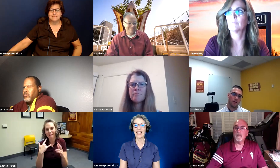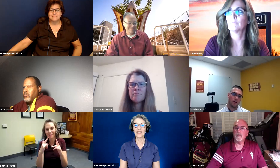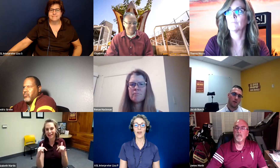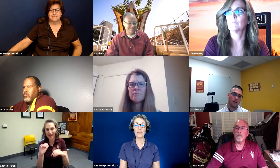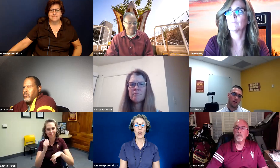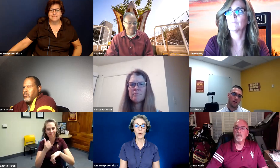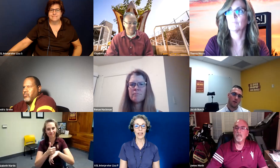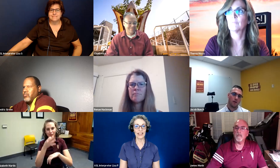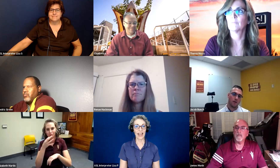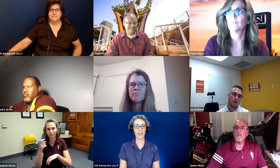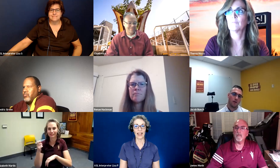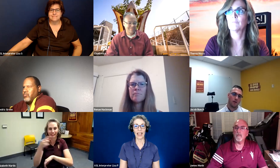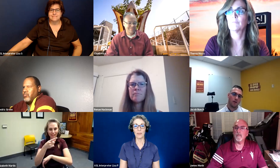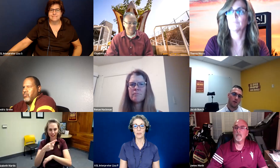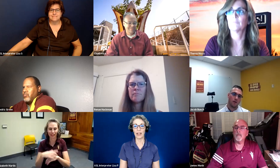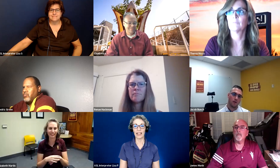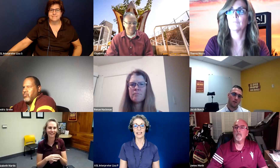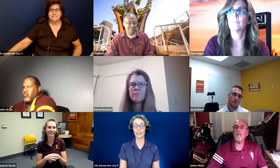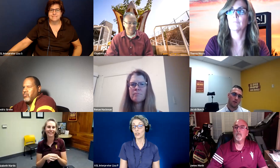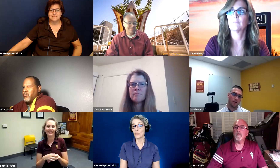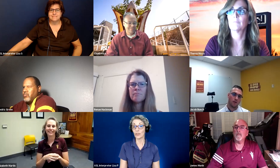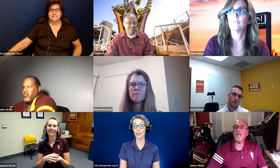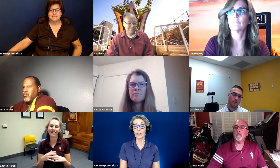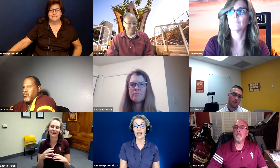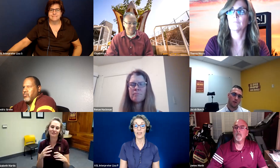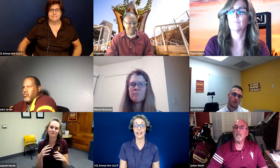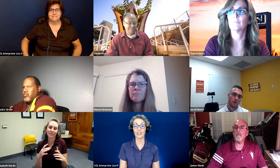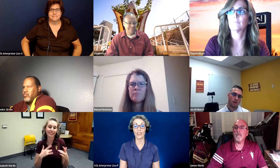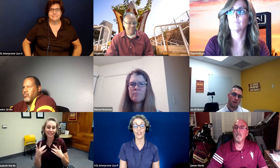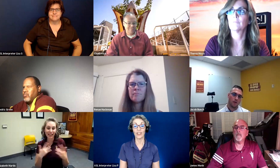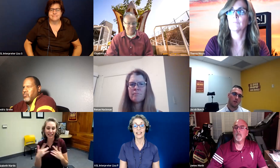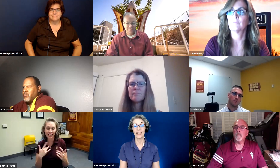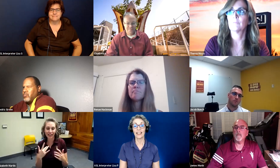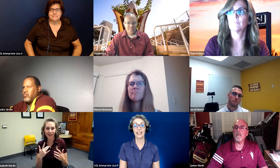And so I'm hoping to have that camp in place soon so that we can have that next year.